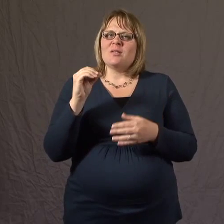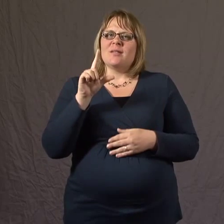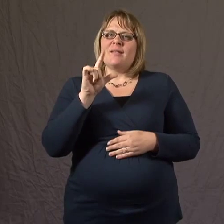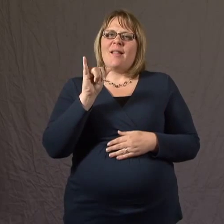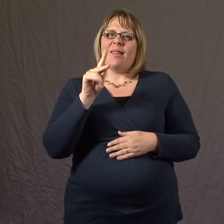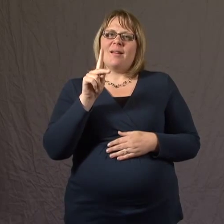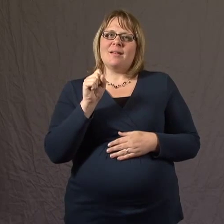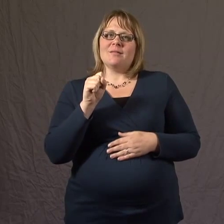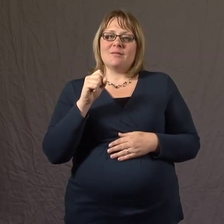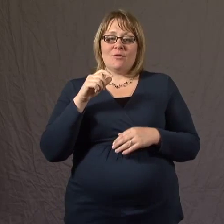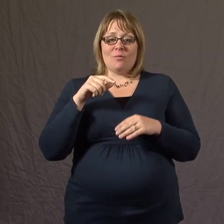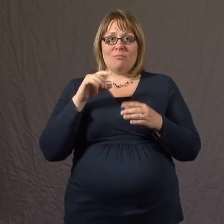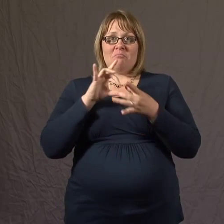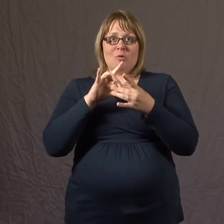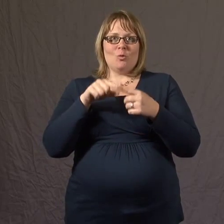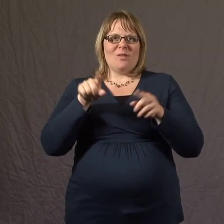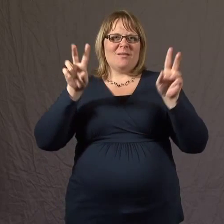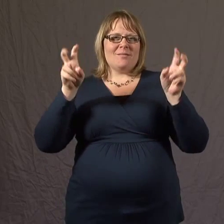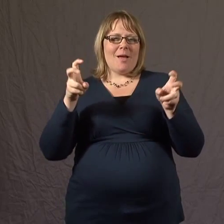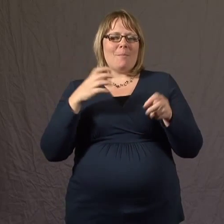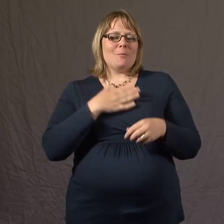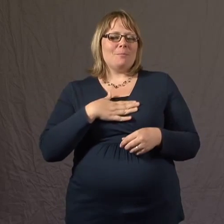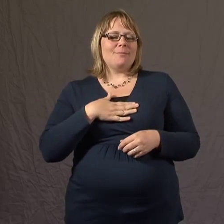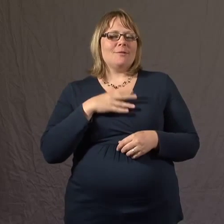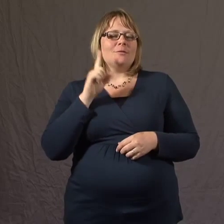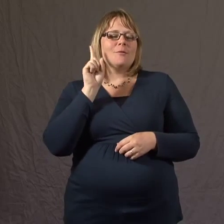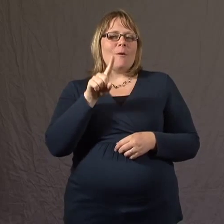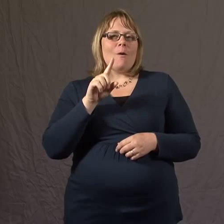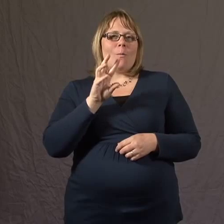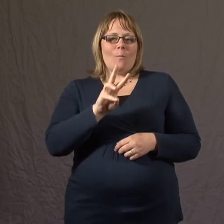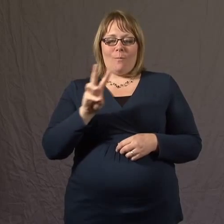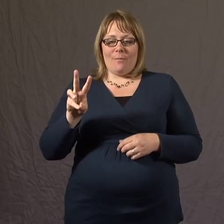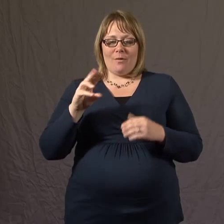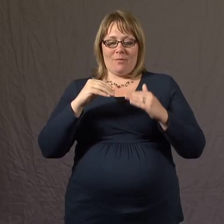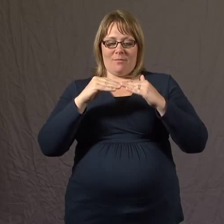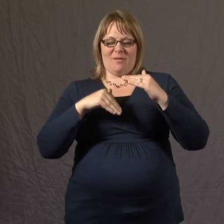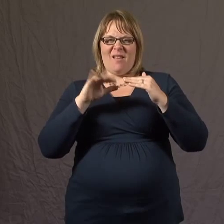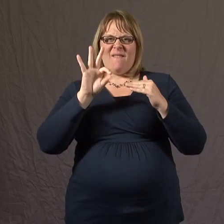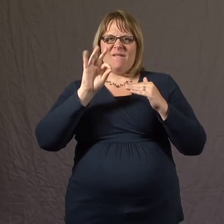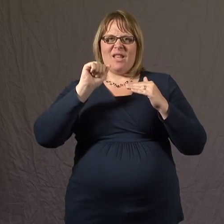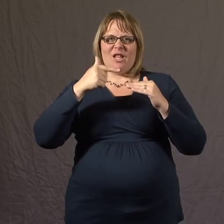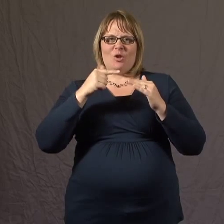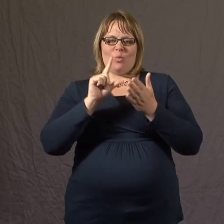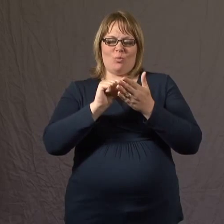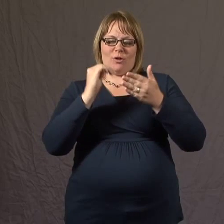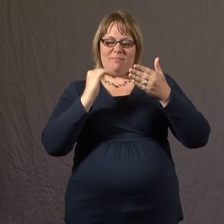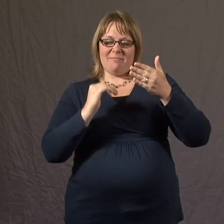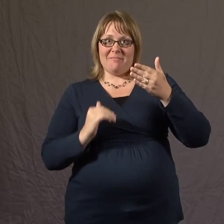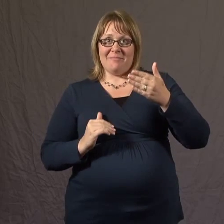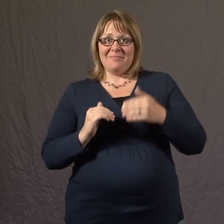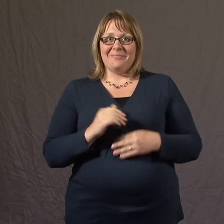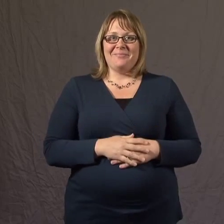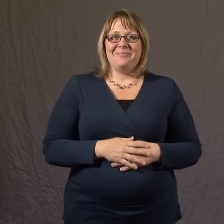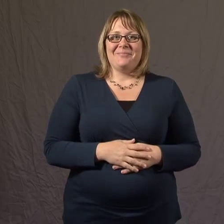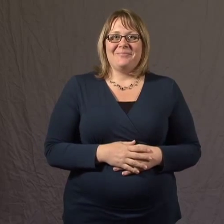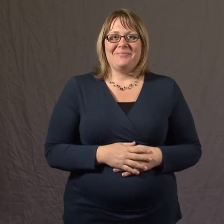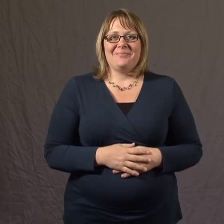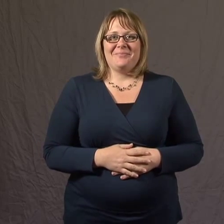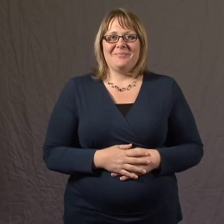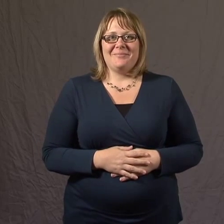For additional resources and links related to this topic, please go to our website at the bottom of our frequently asked questions page.